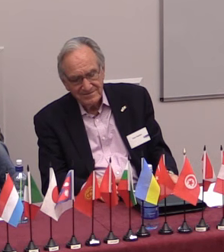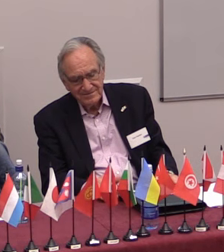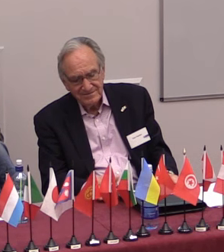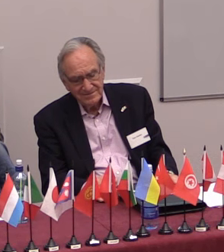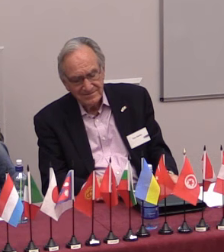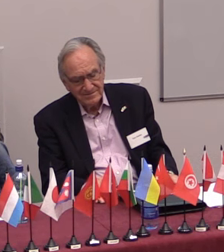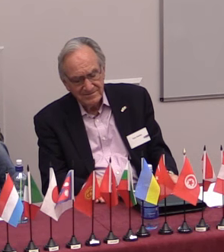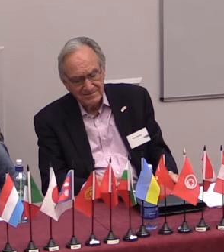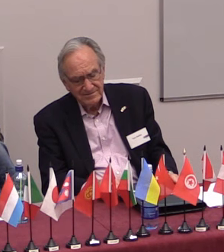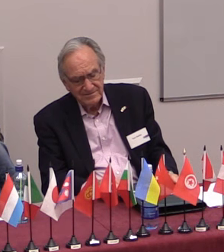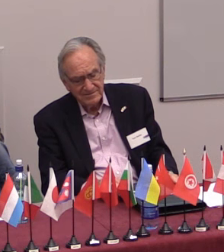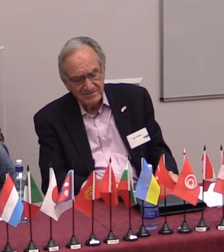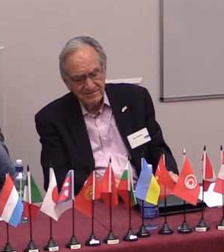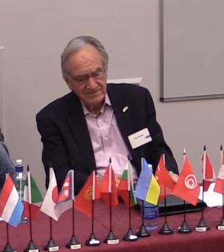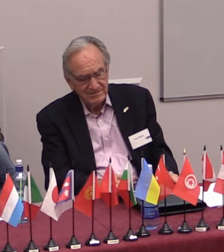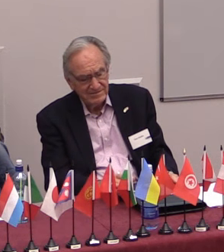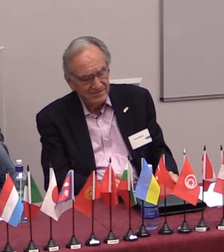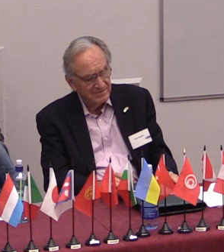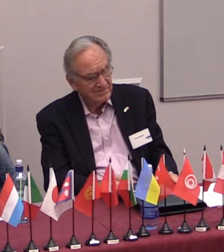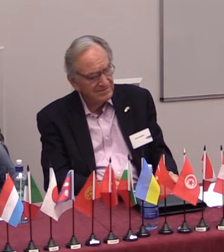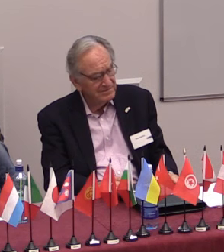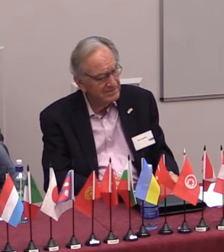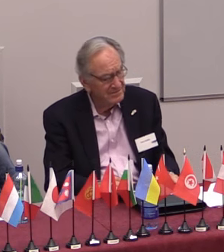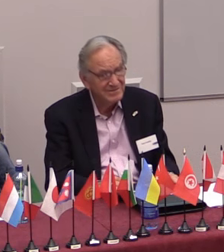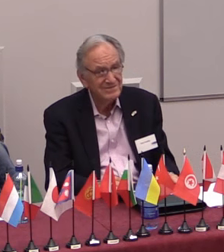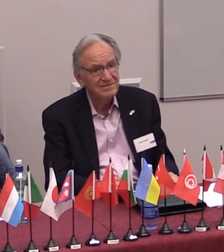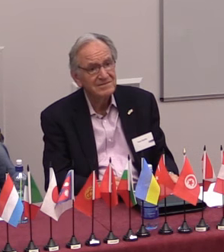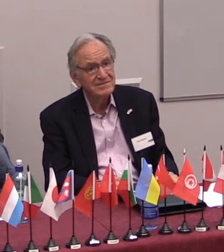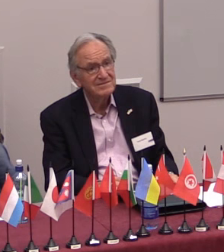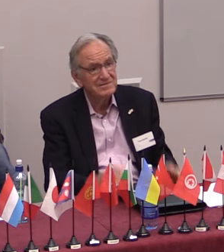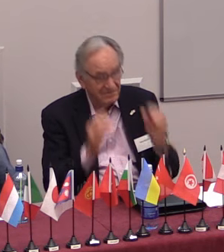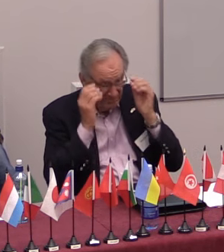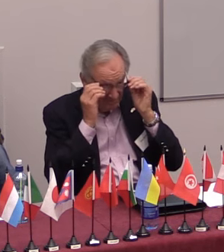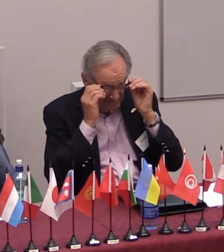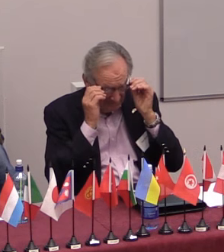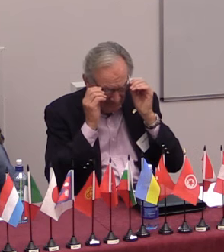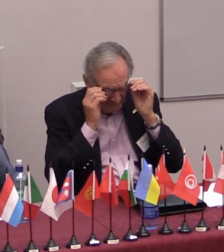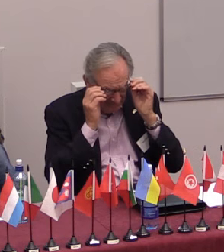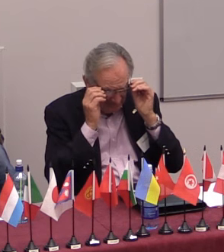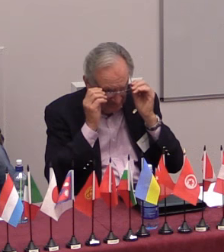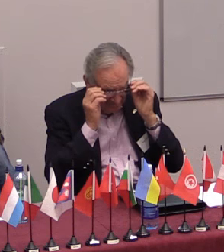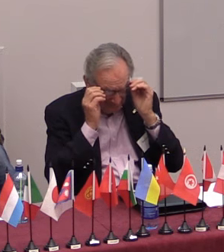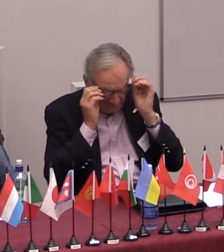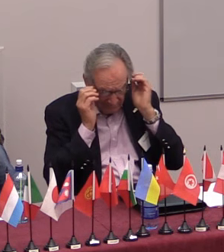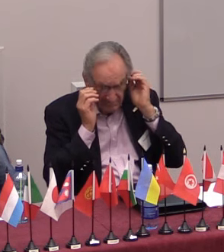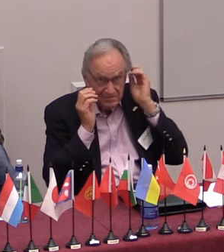It's over now, we're going to do some talk, questions and share different experience,